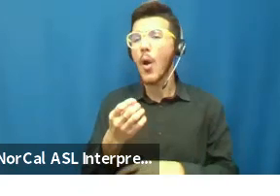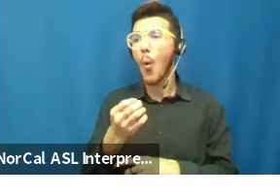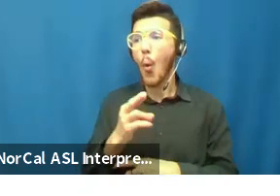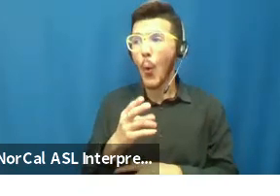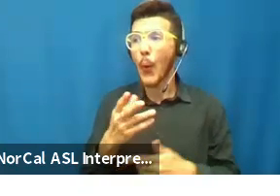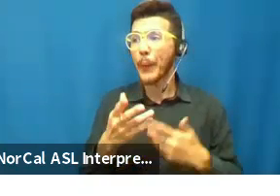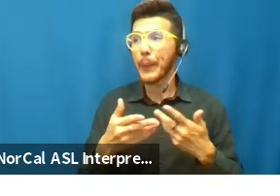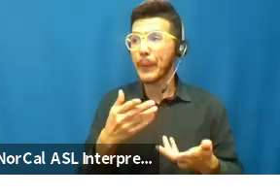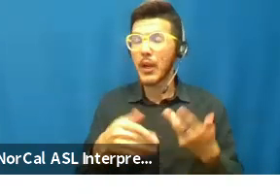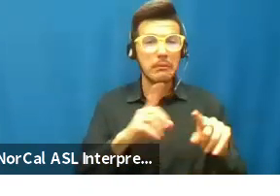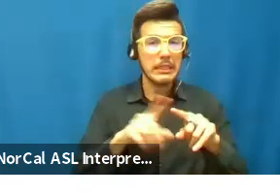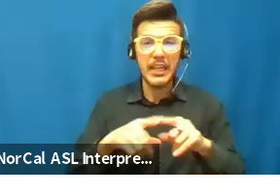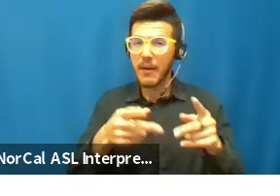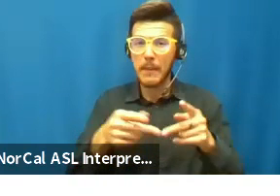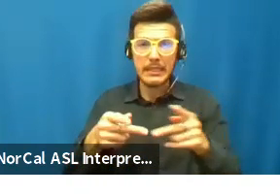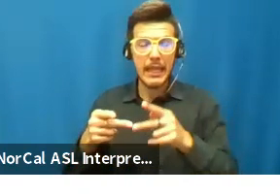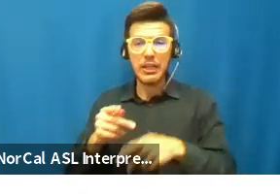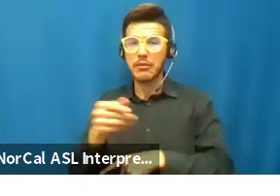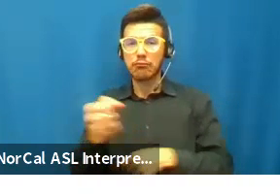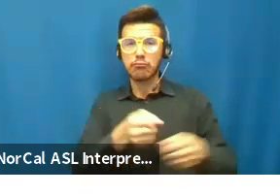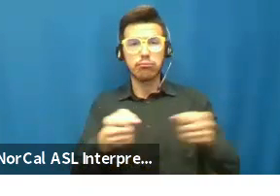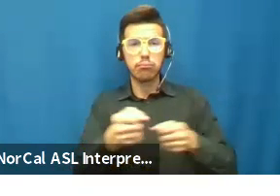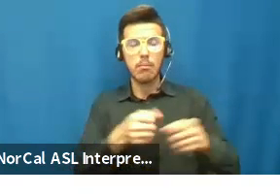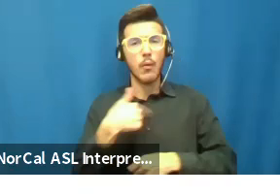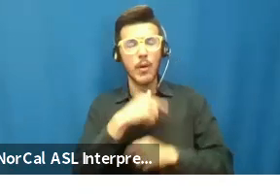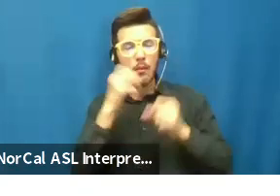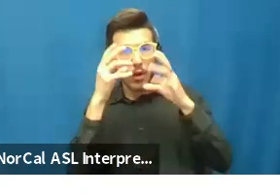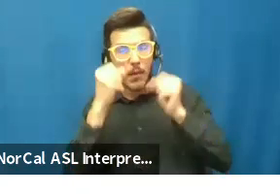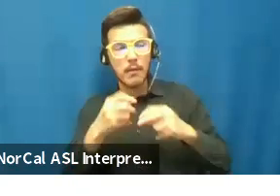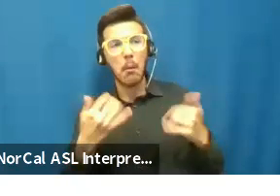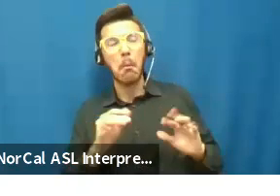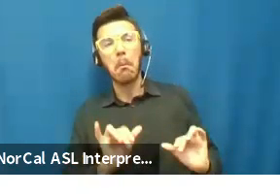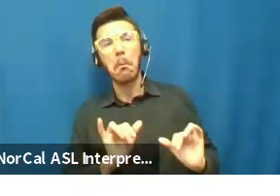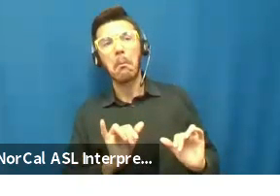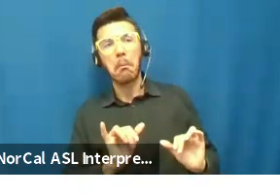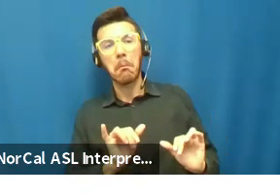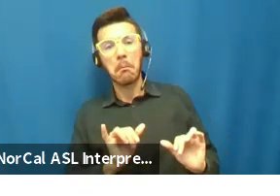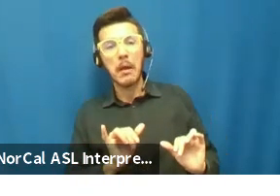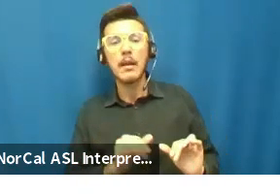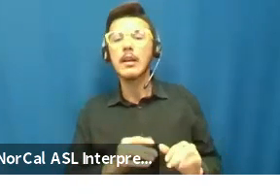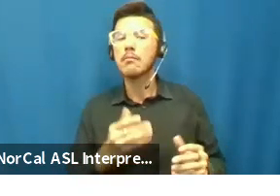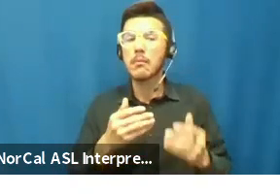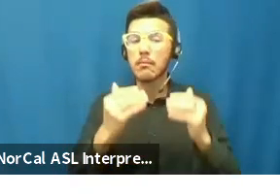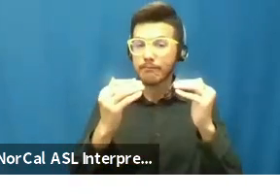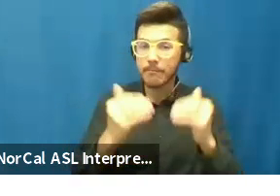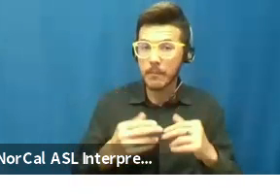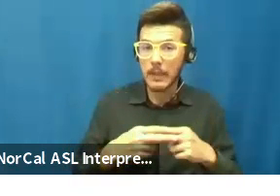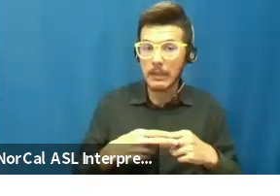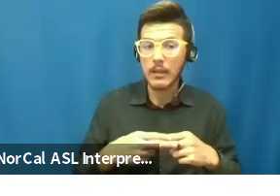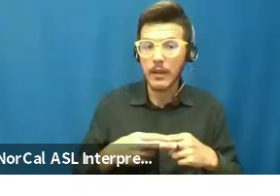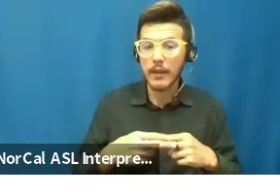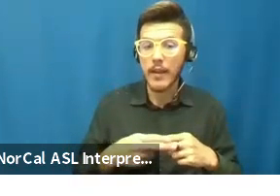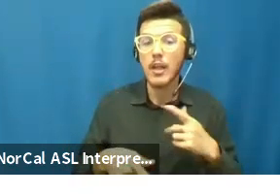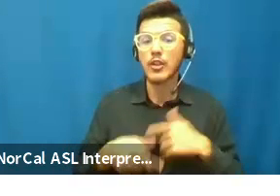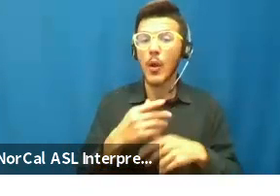human resources. Next slide. So, as part of these conversations with these ADA coordinators,